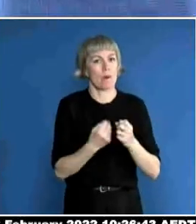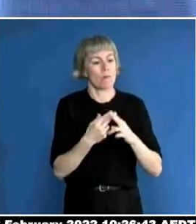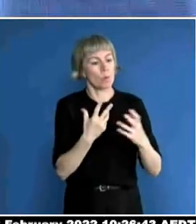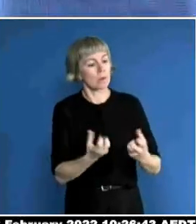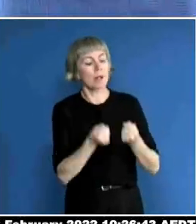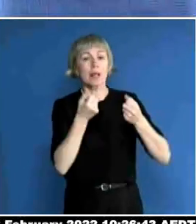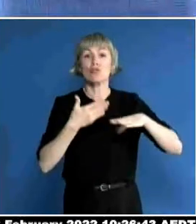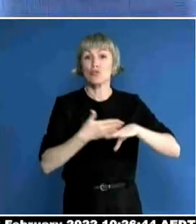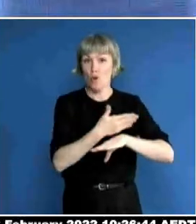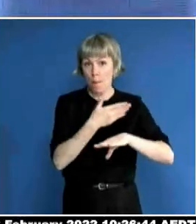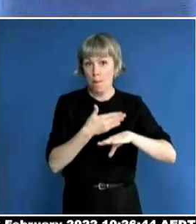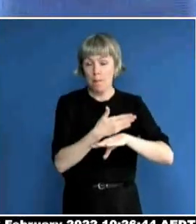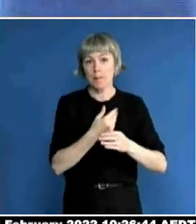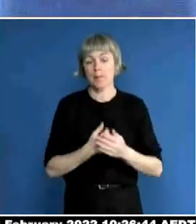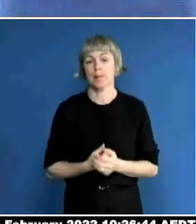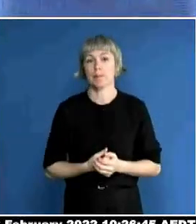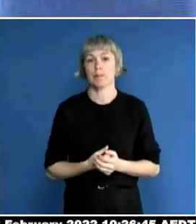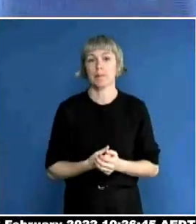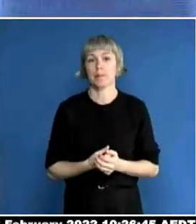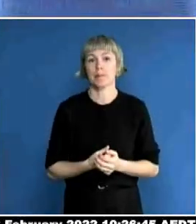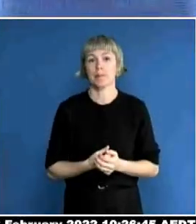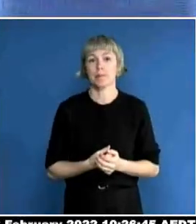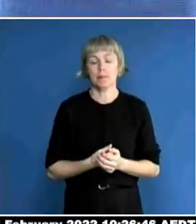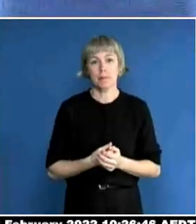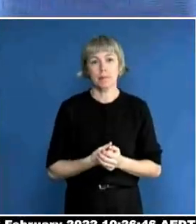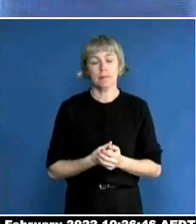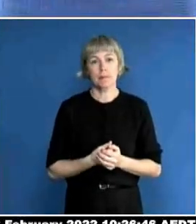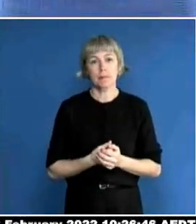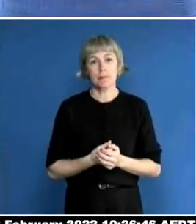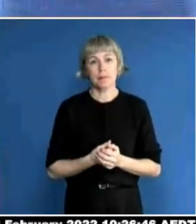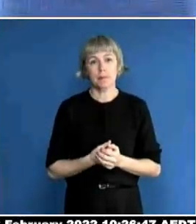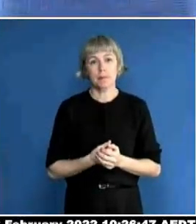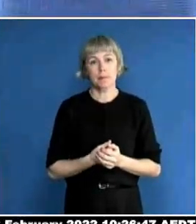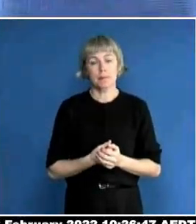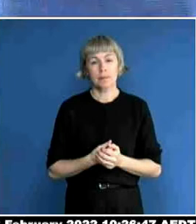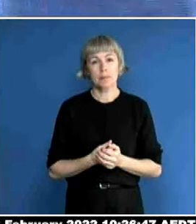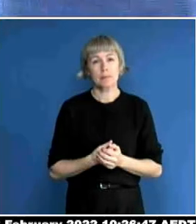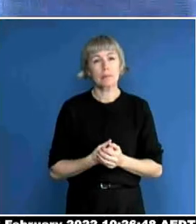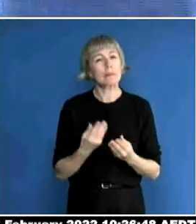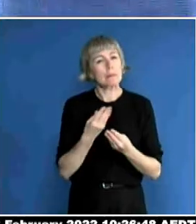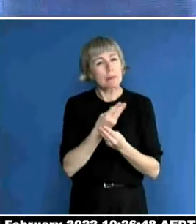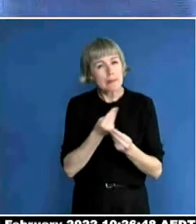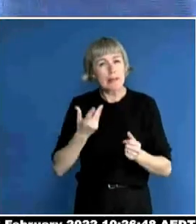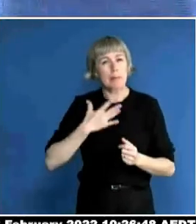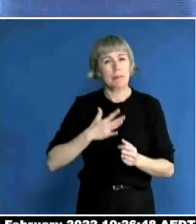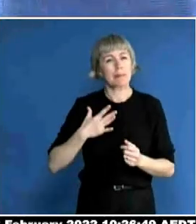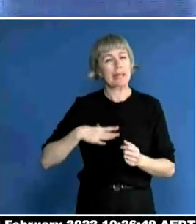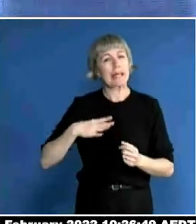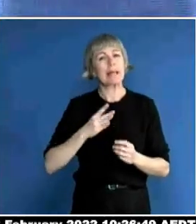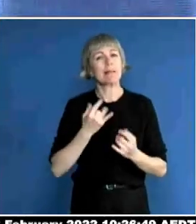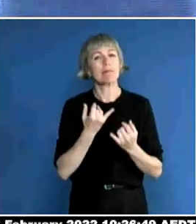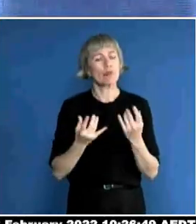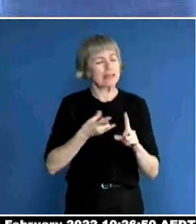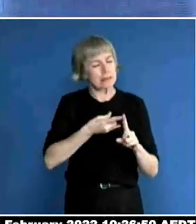more targeted or point-in-time supports such as access to modified workplaces or assistive